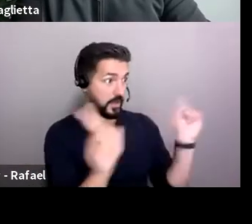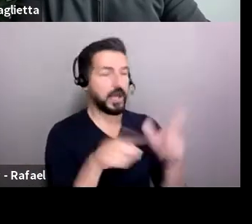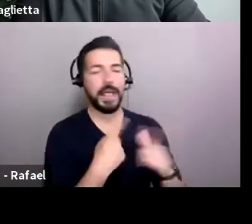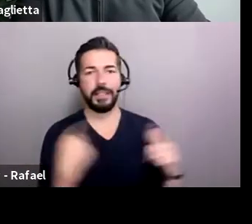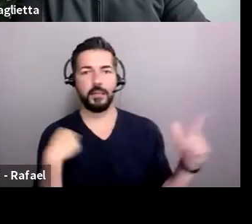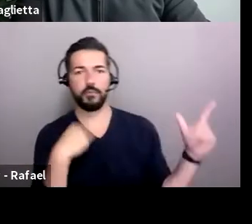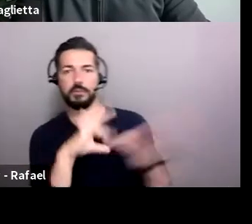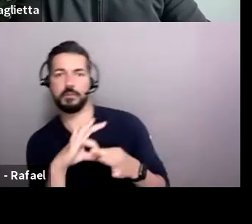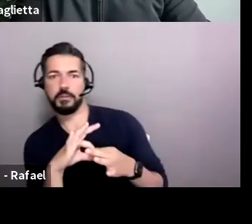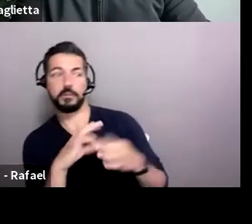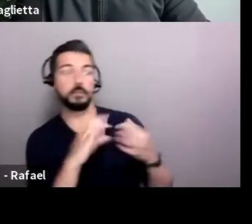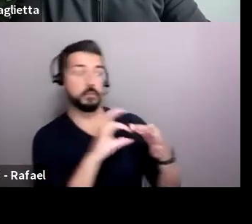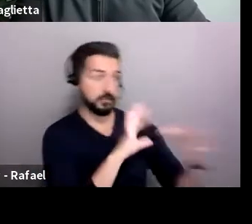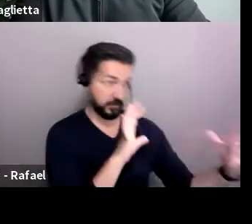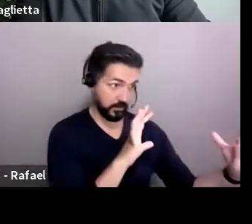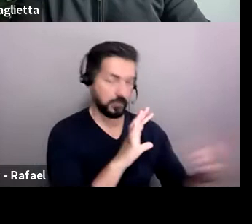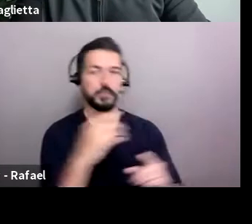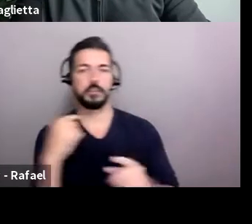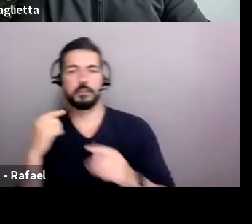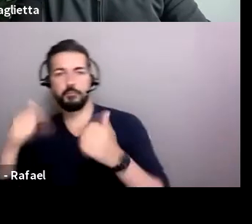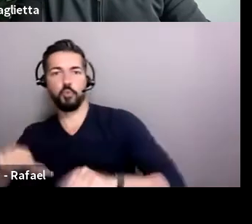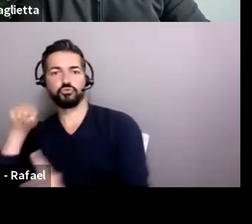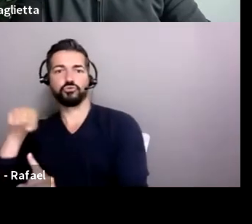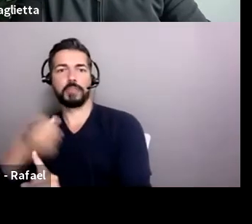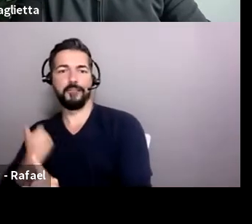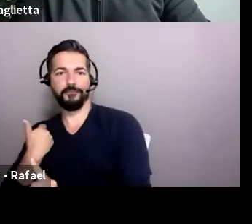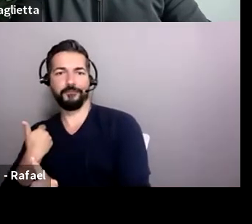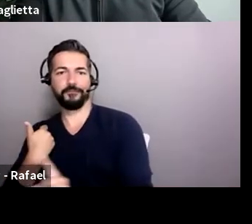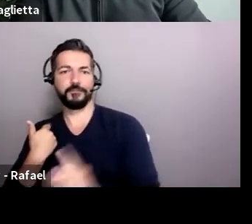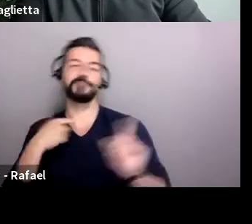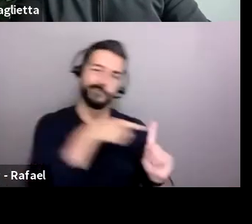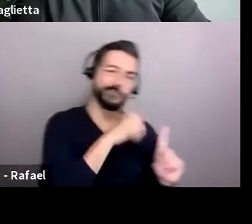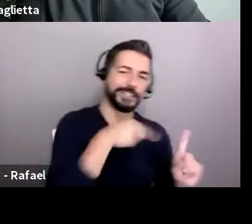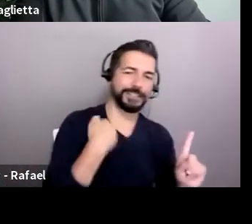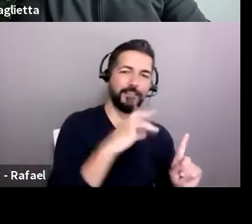So that when the press release goes out. First of all, it's got a link in it to that page, which is like a boat.